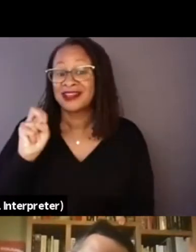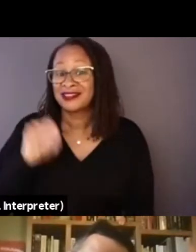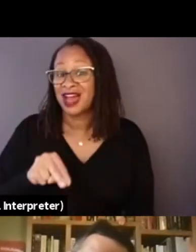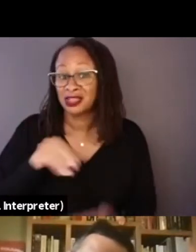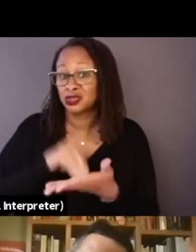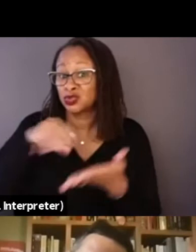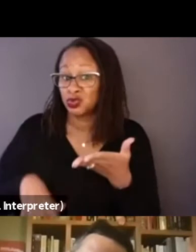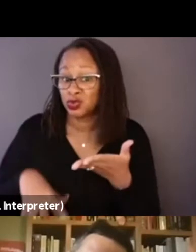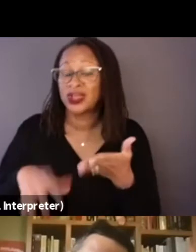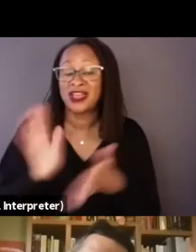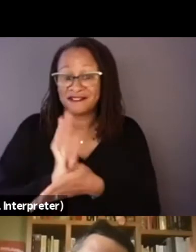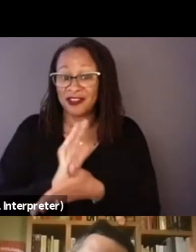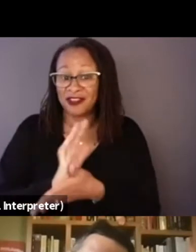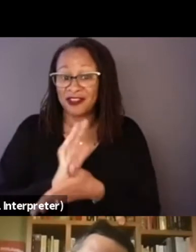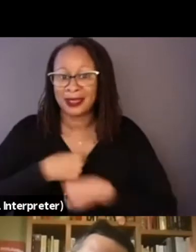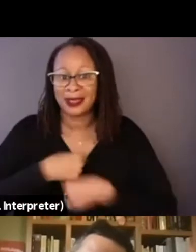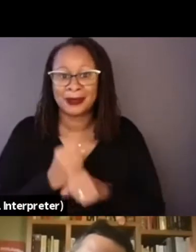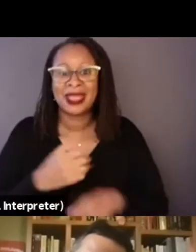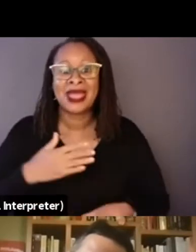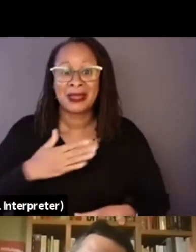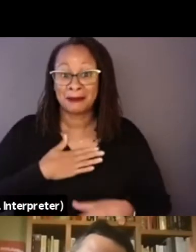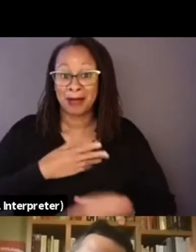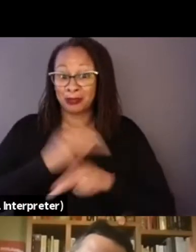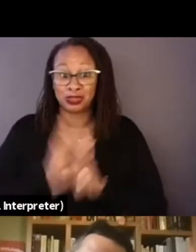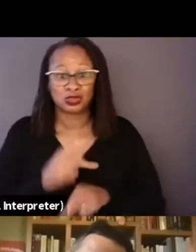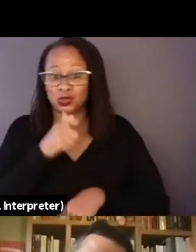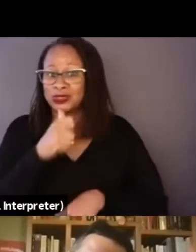and my producer wasn't a producer when she got into the project.